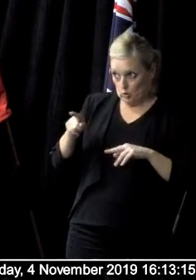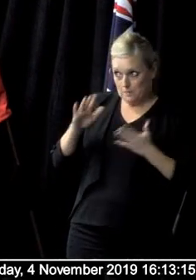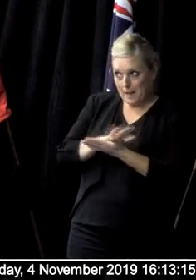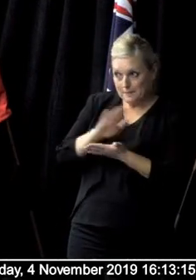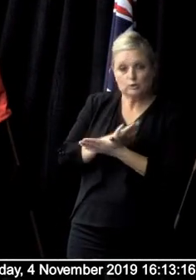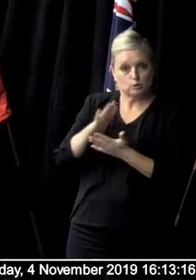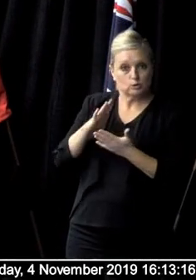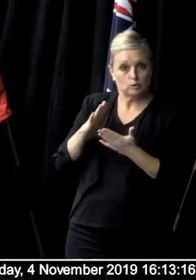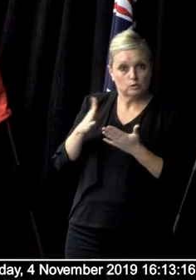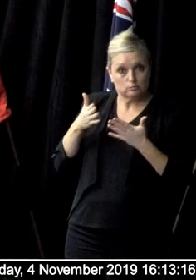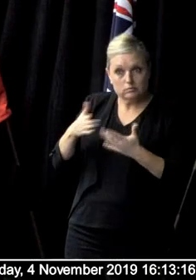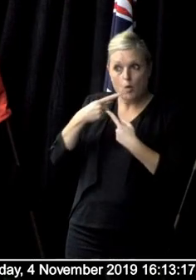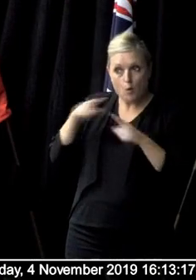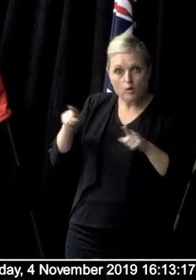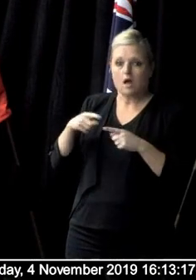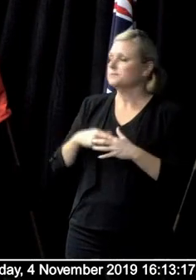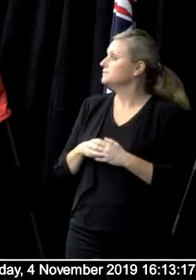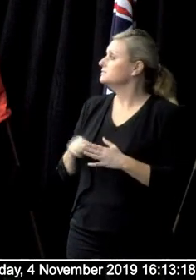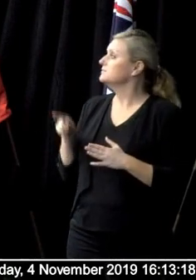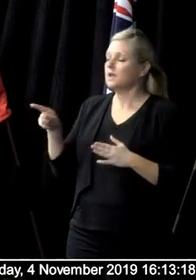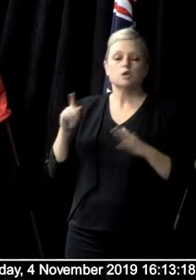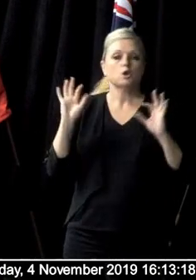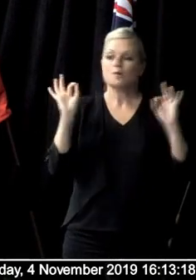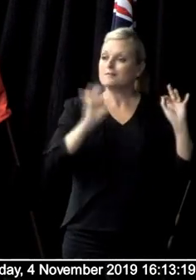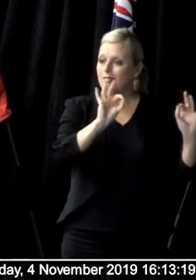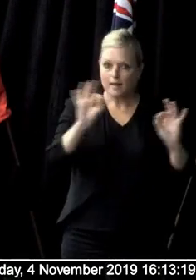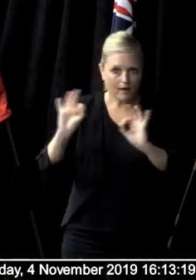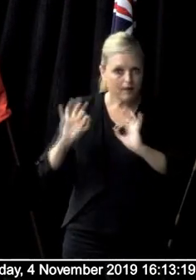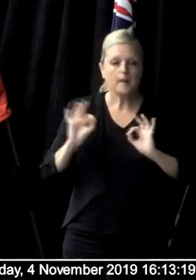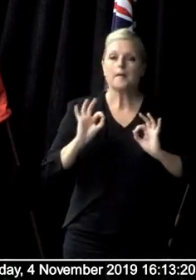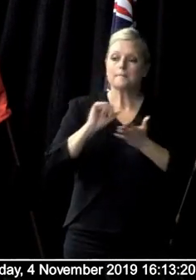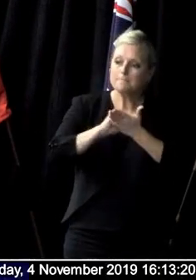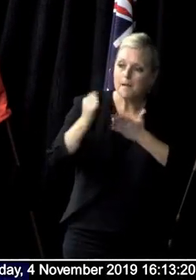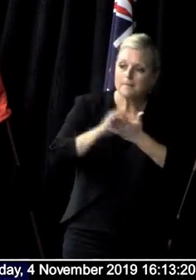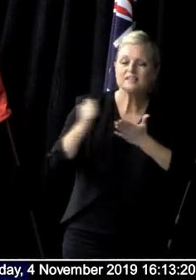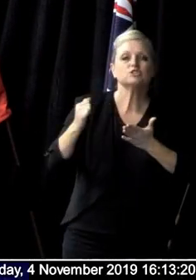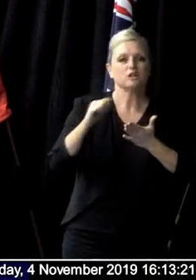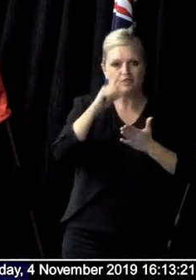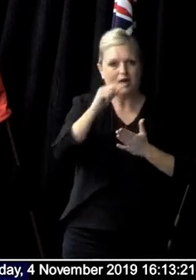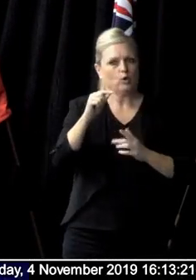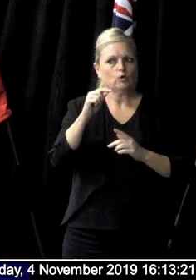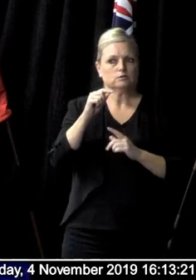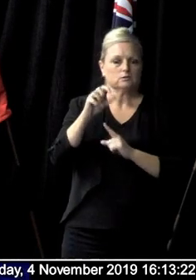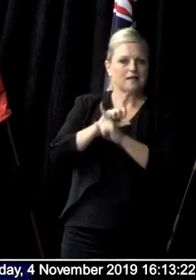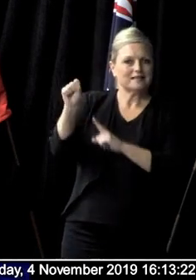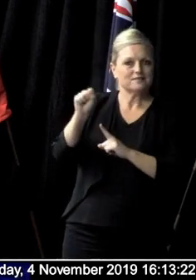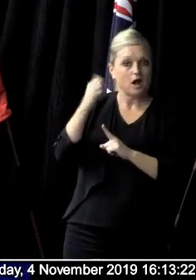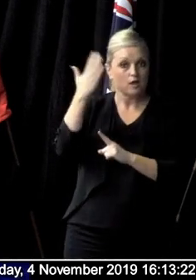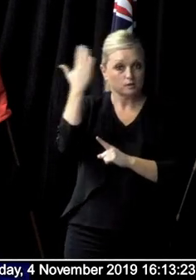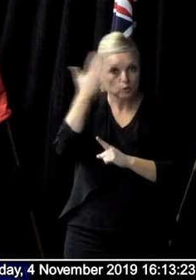So you want a direction that nothing be published that could identify the school to which – at which Dr Bridle’s son attended.